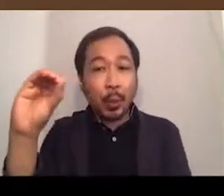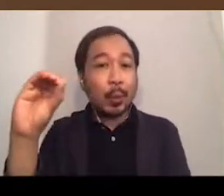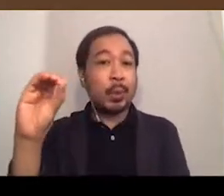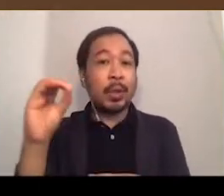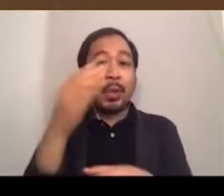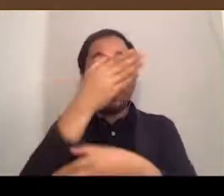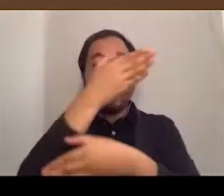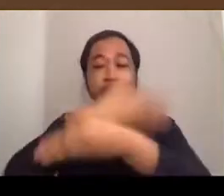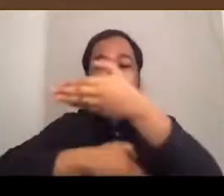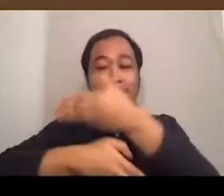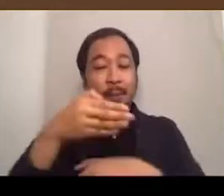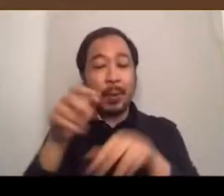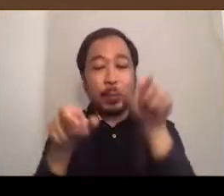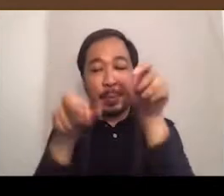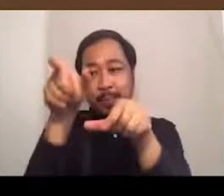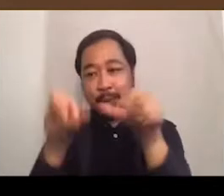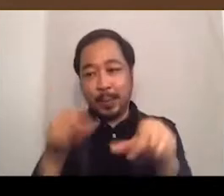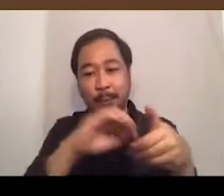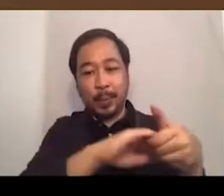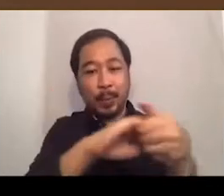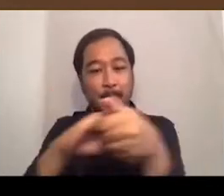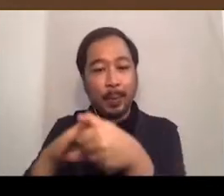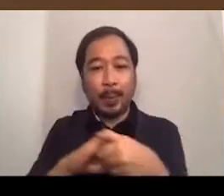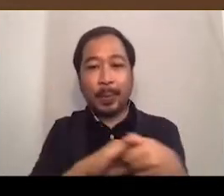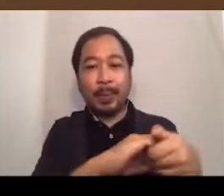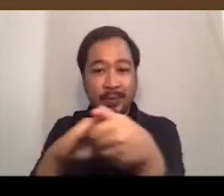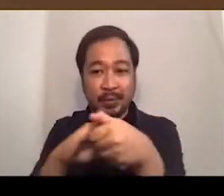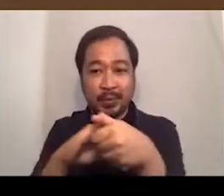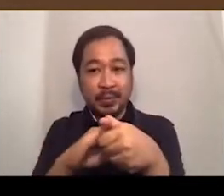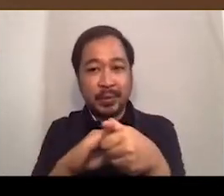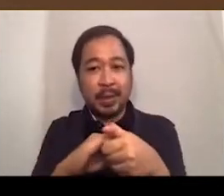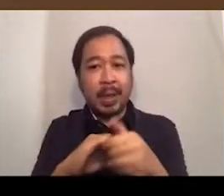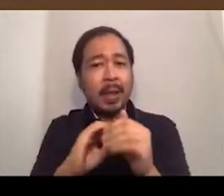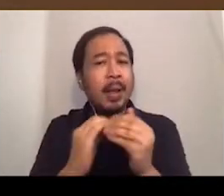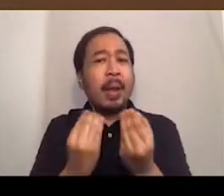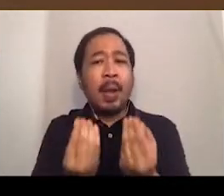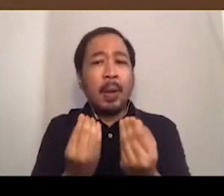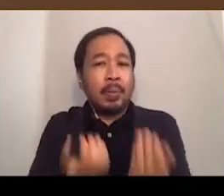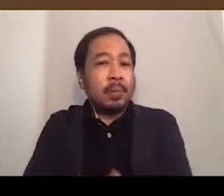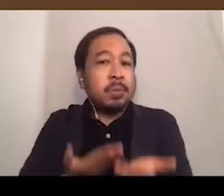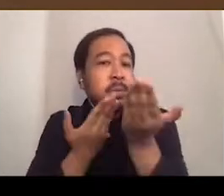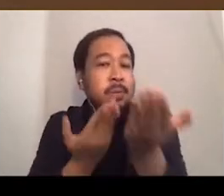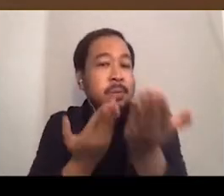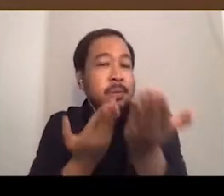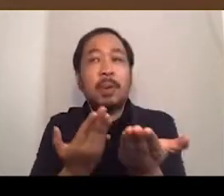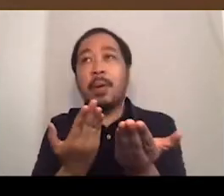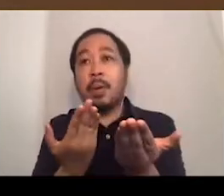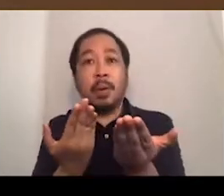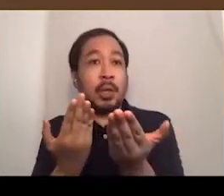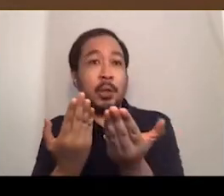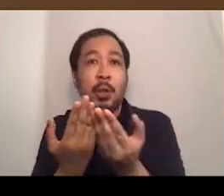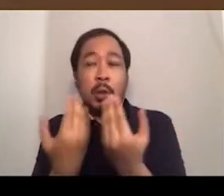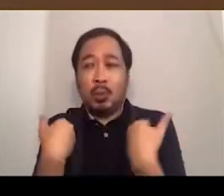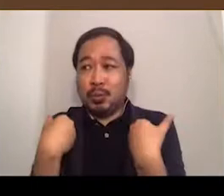so as to deliver effective protection, treatment and the recovery services.